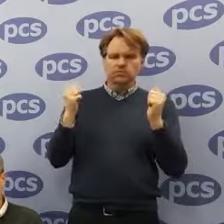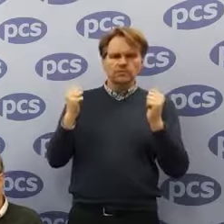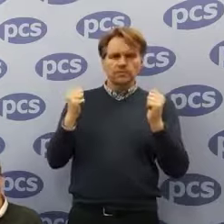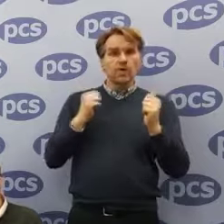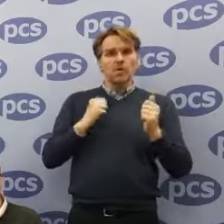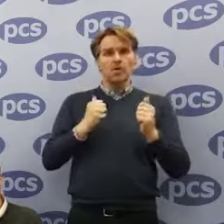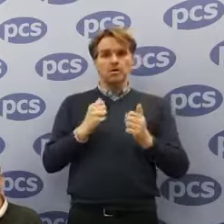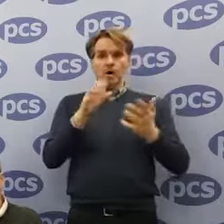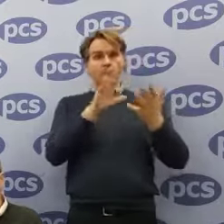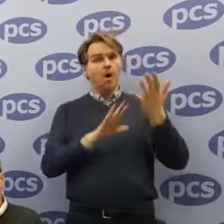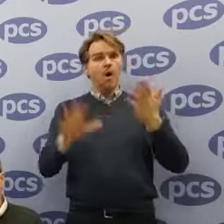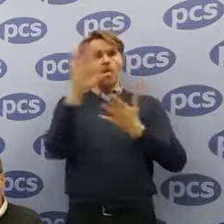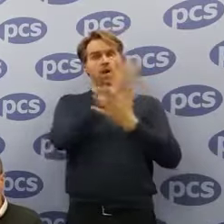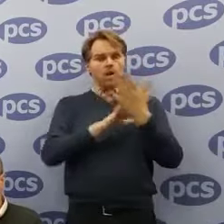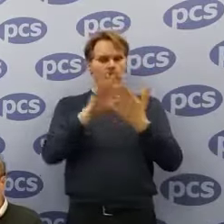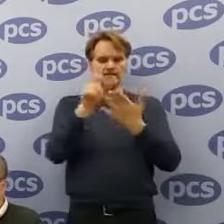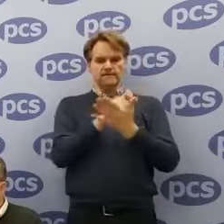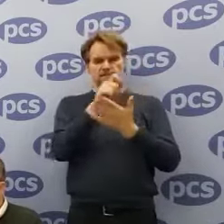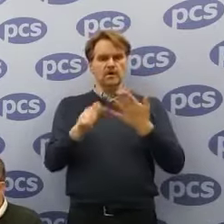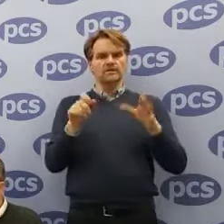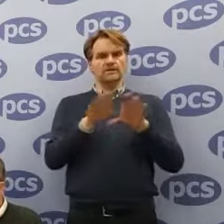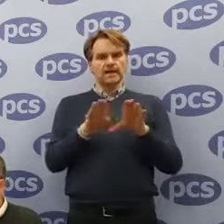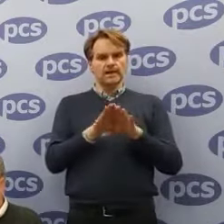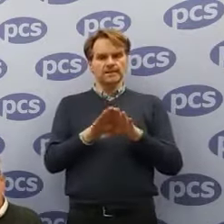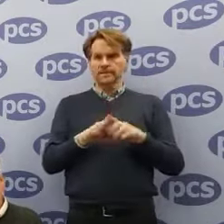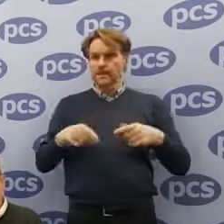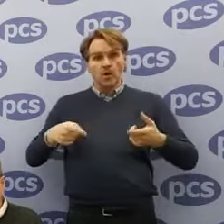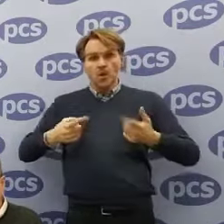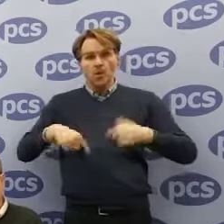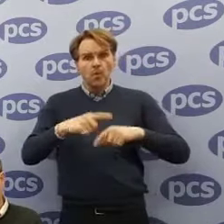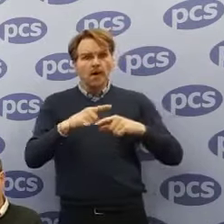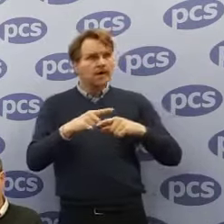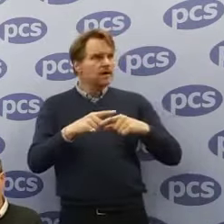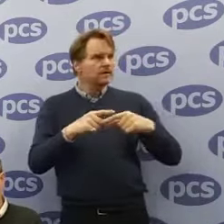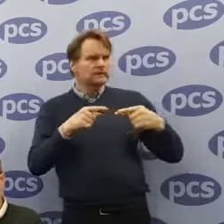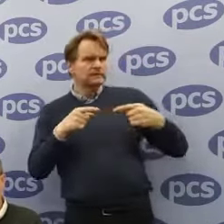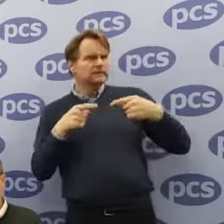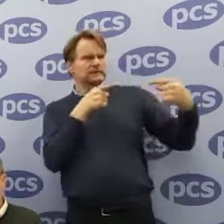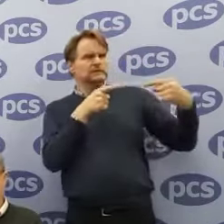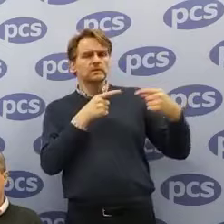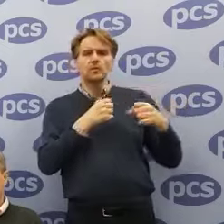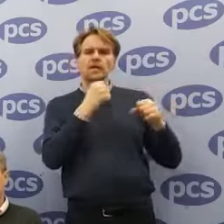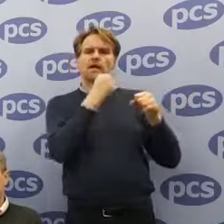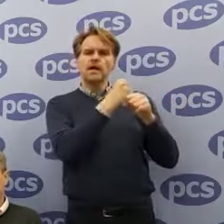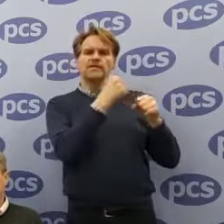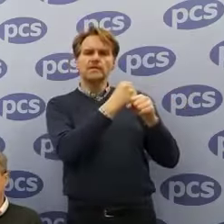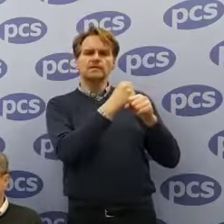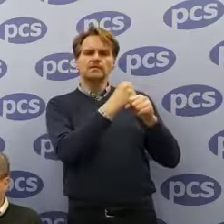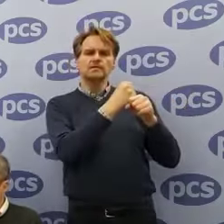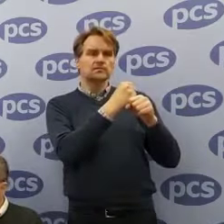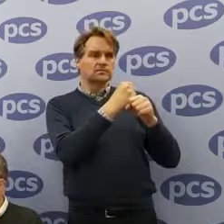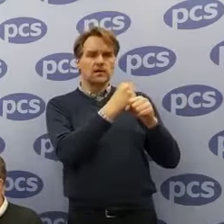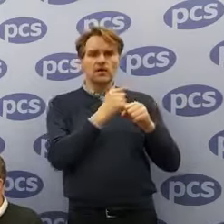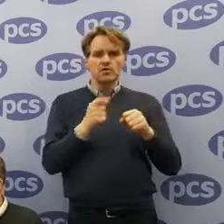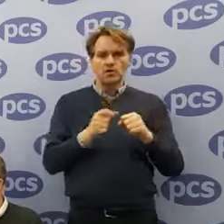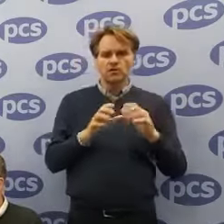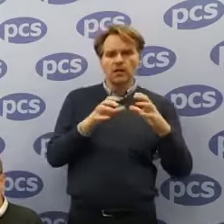this simple reason. Our dispute is with the government it's not with individual departmental employers it is only the government and the Treasury that can